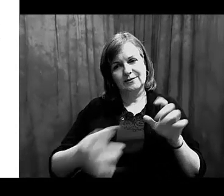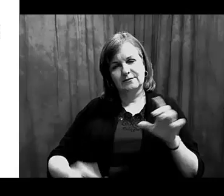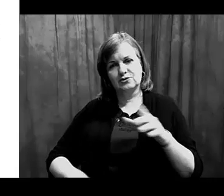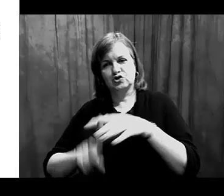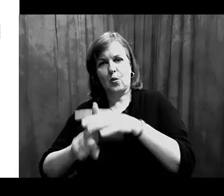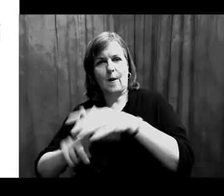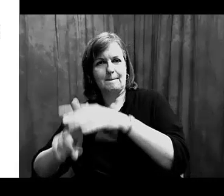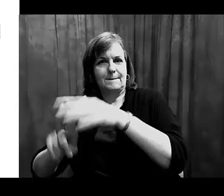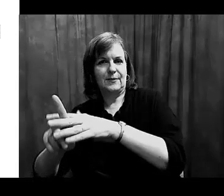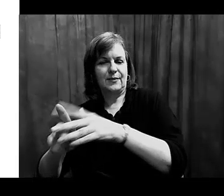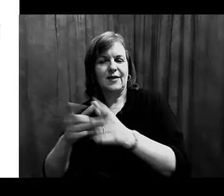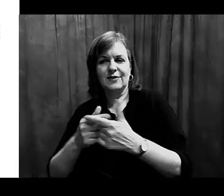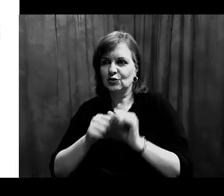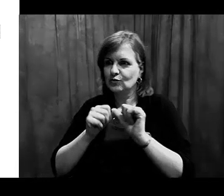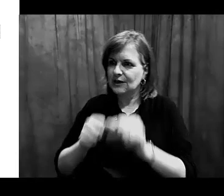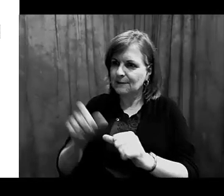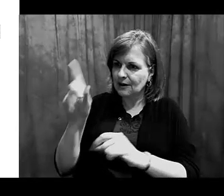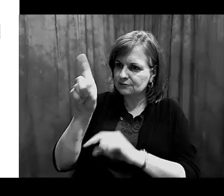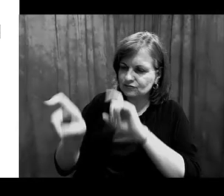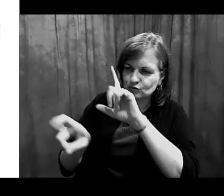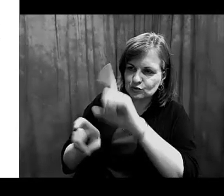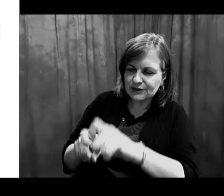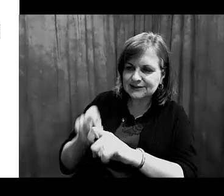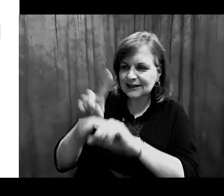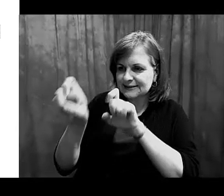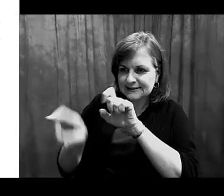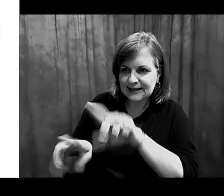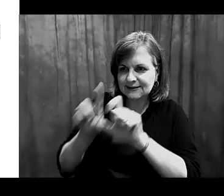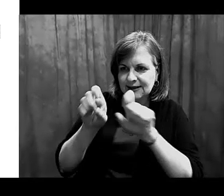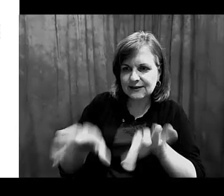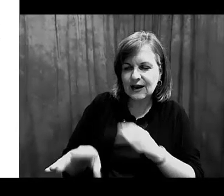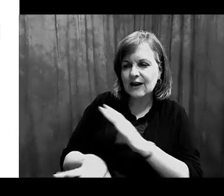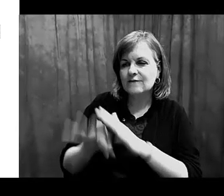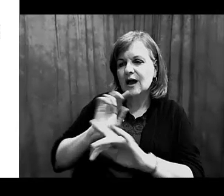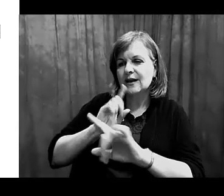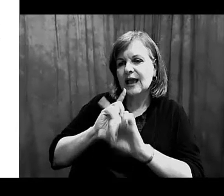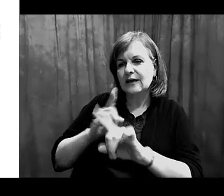there are multiple more questions and we keep going and plugging along